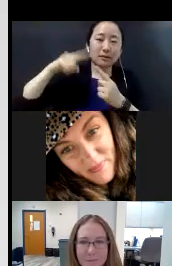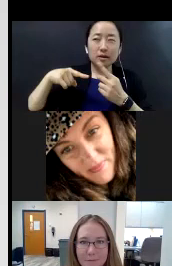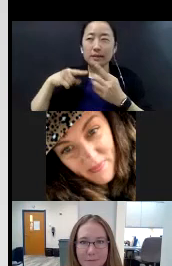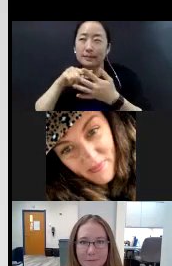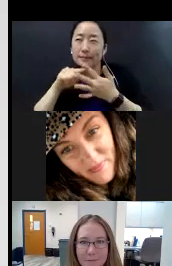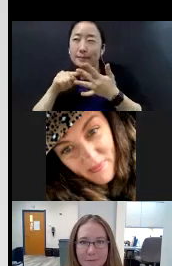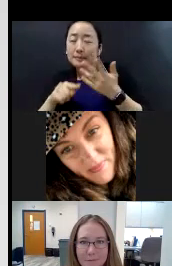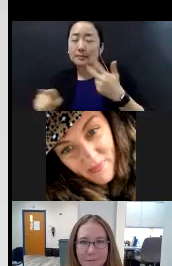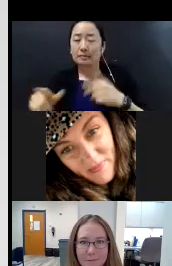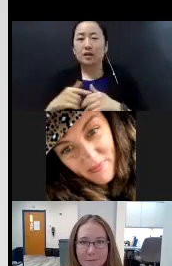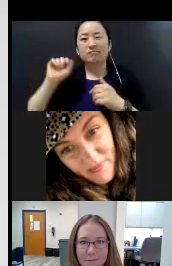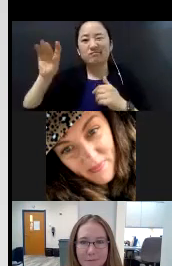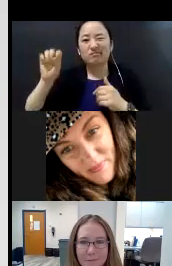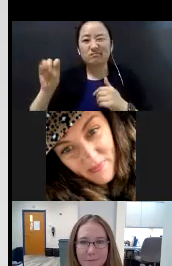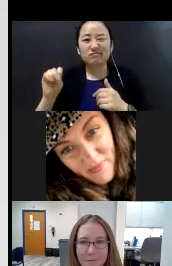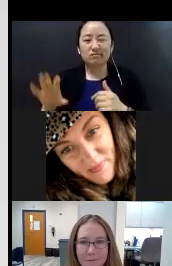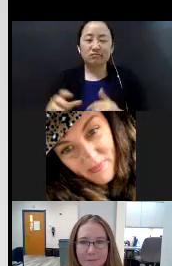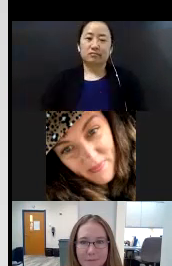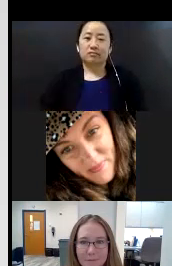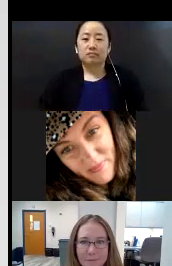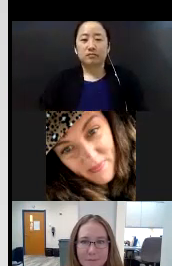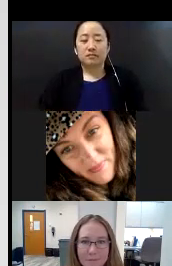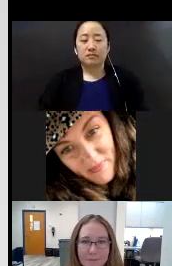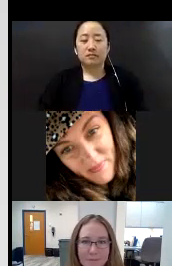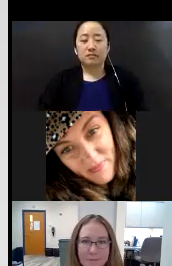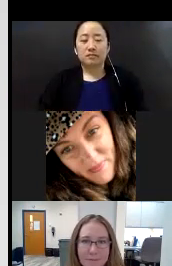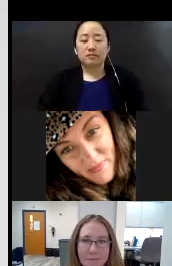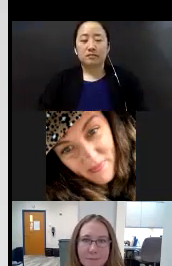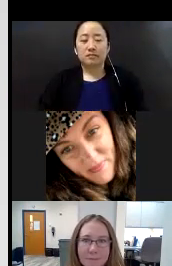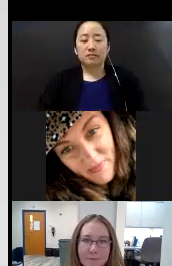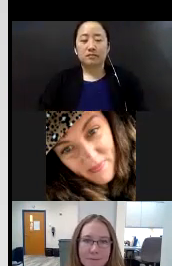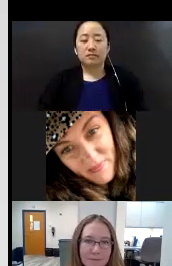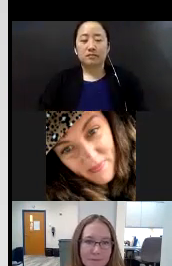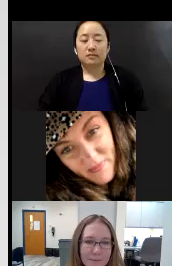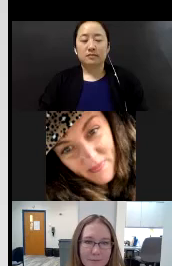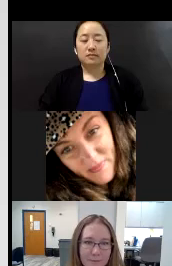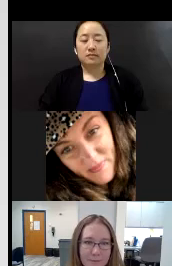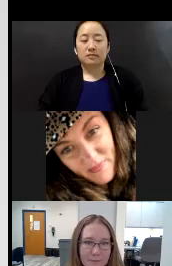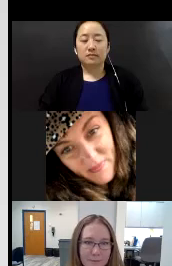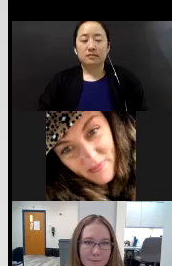OF THOSE. I WILL SHOW YOU KIND OF ANOTHER VIDEO OF WHERE